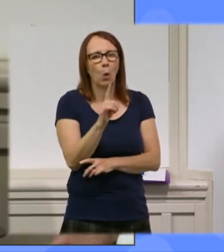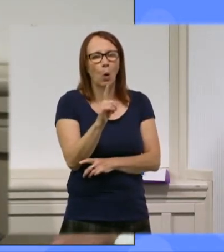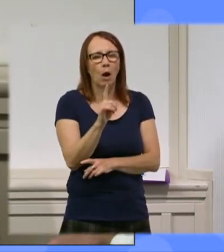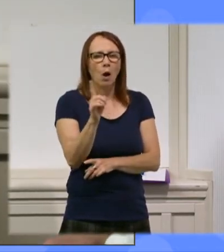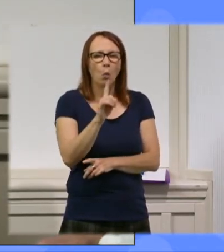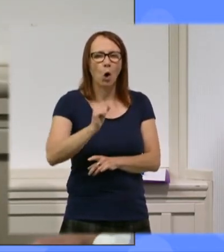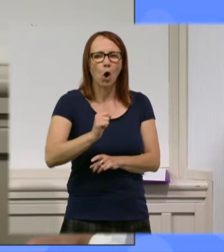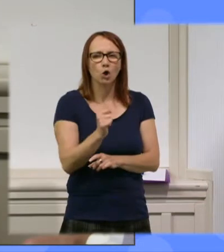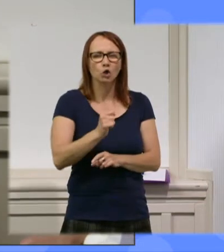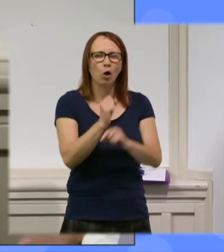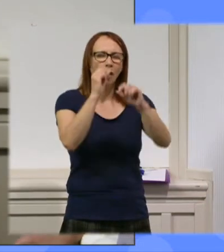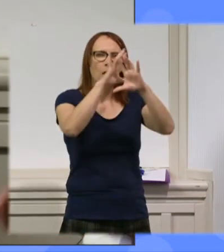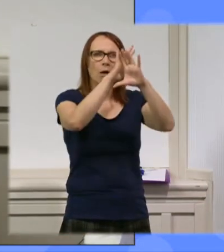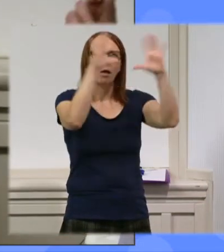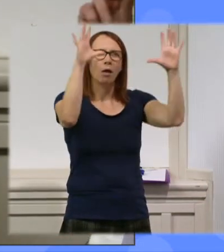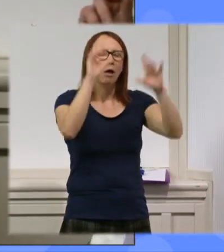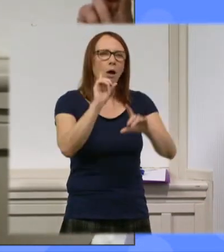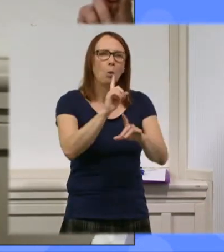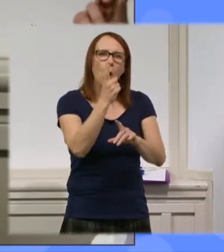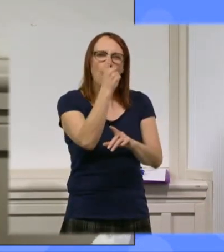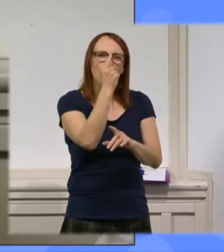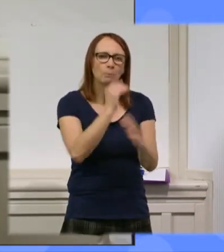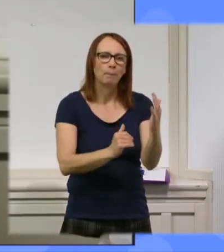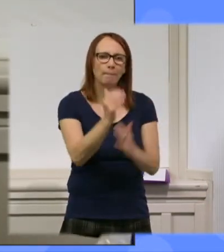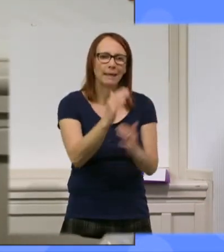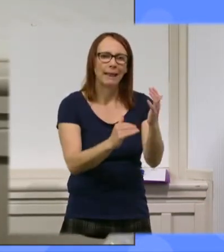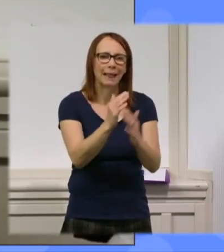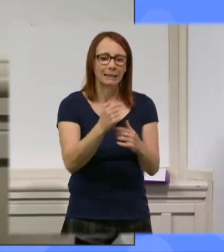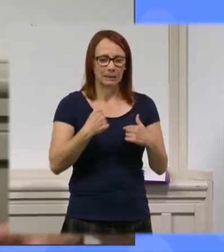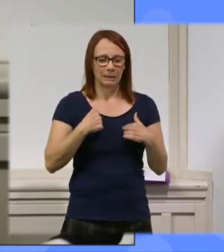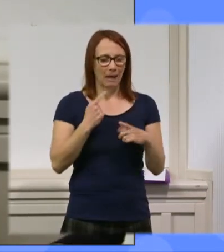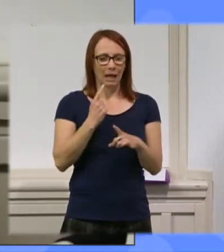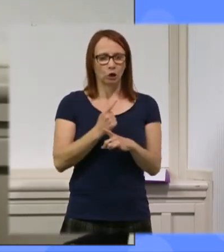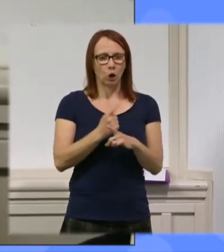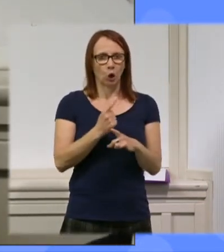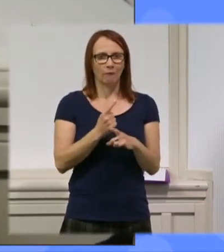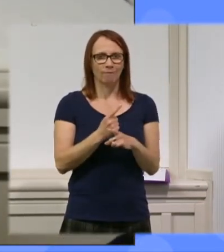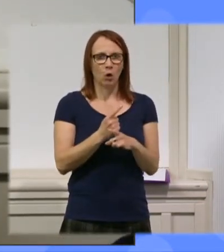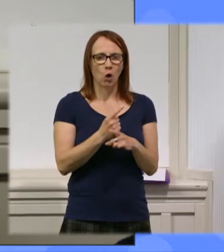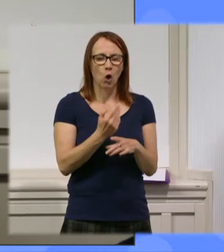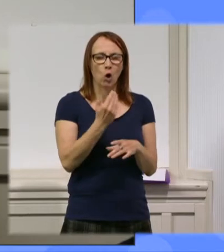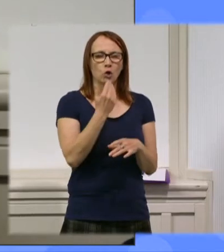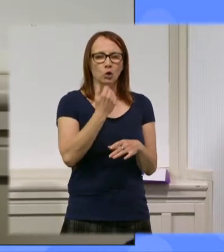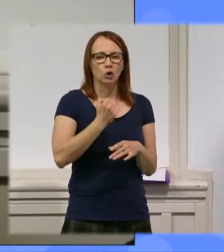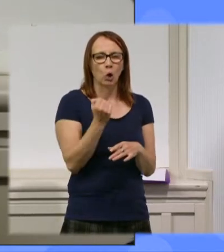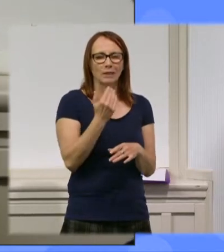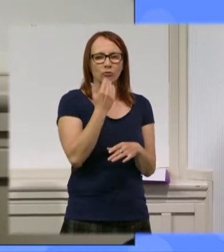think the panel think we can build so I'll be speaking as I said on behalf of the Scottish Green Party the Scottish greens are part of the worldwide green